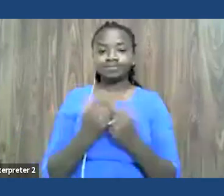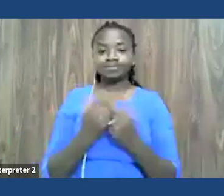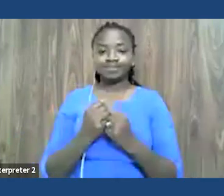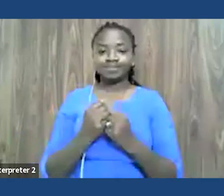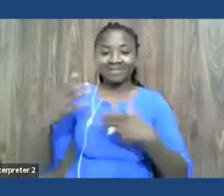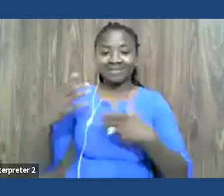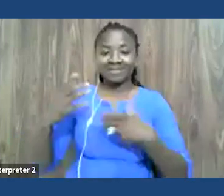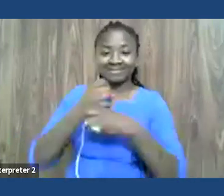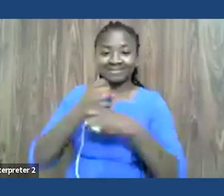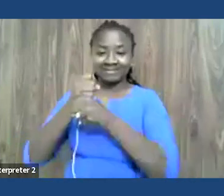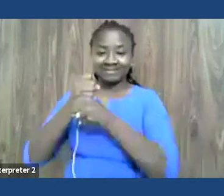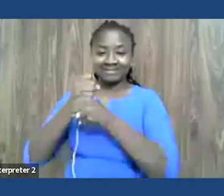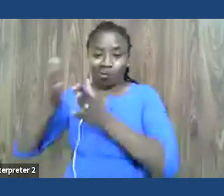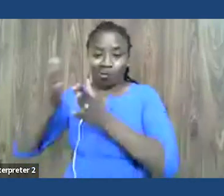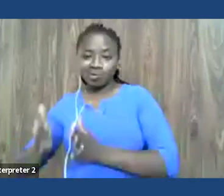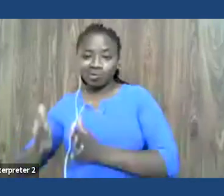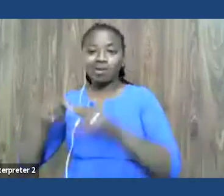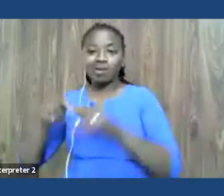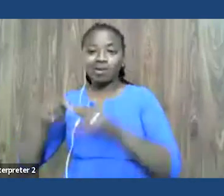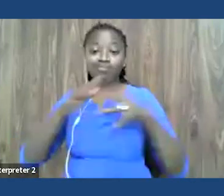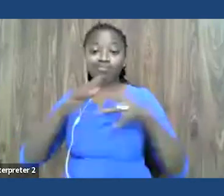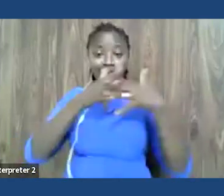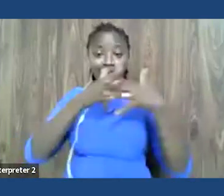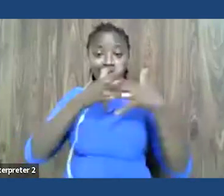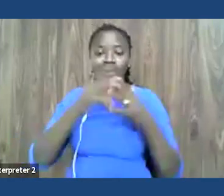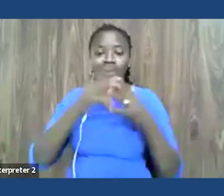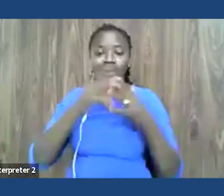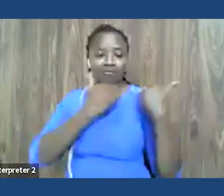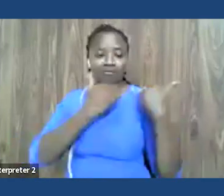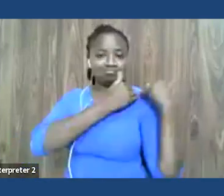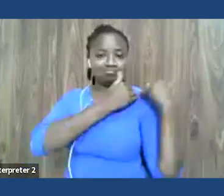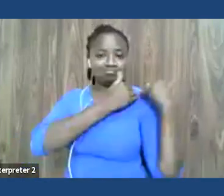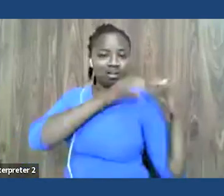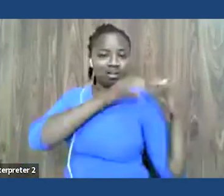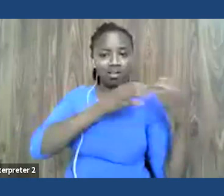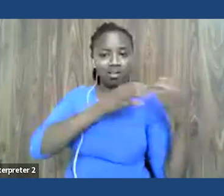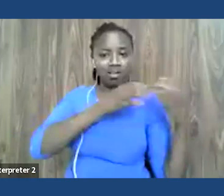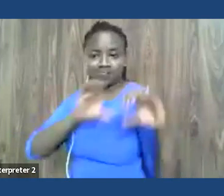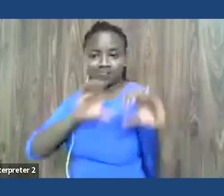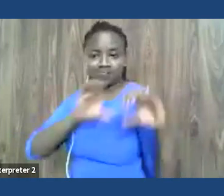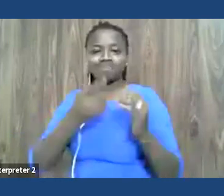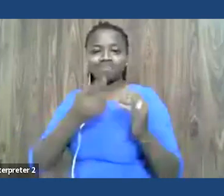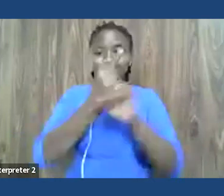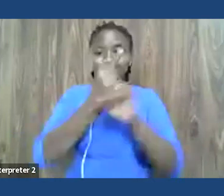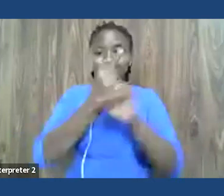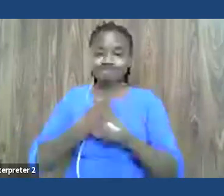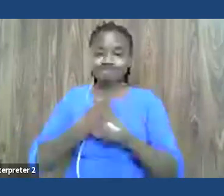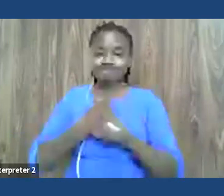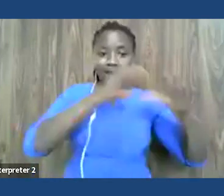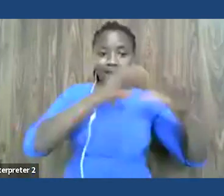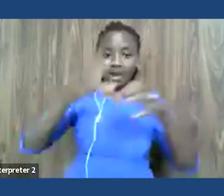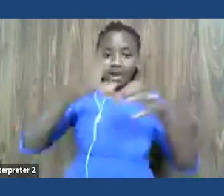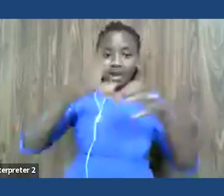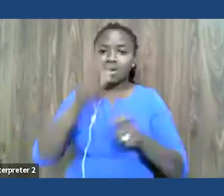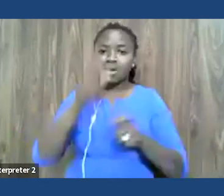something here in the US specifically in Delaware where most Fortune 500 companies are domiciled, this is the rule.